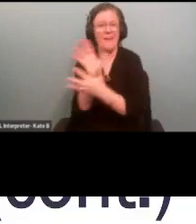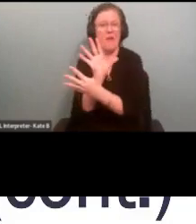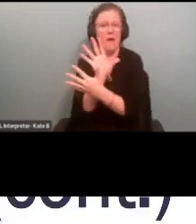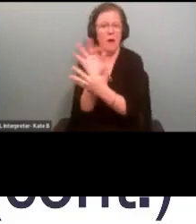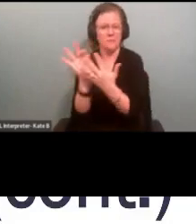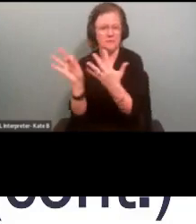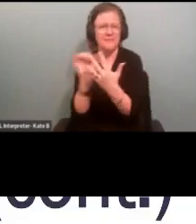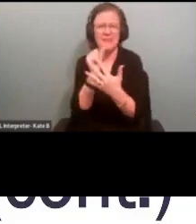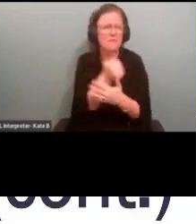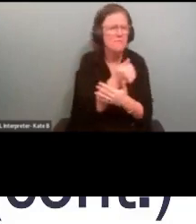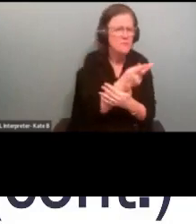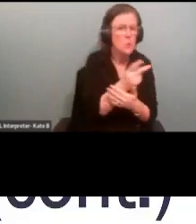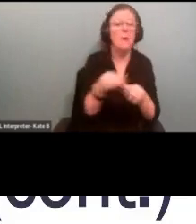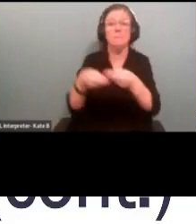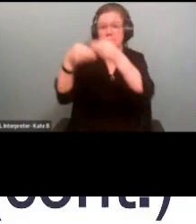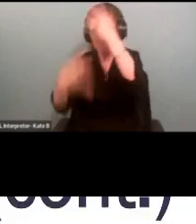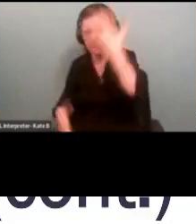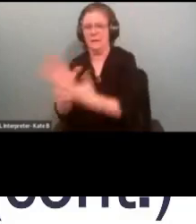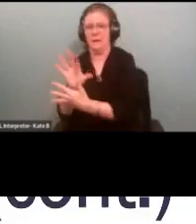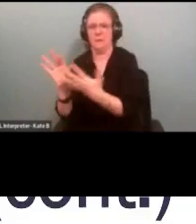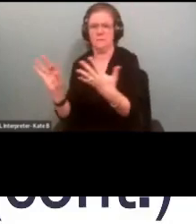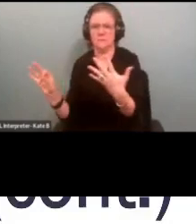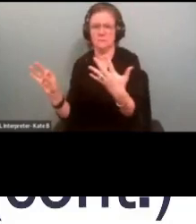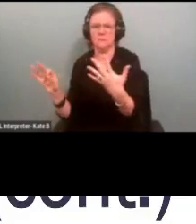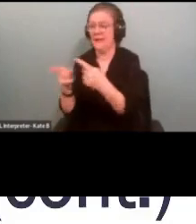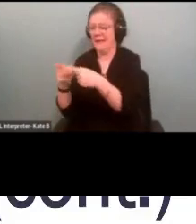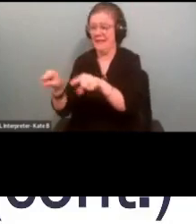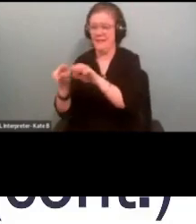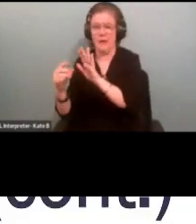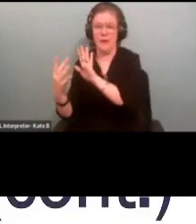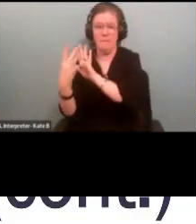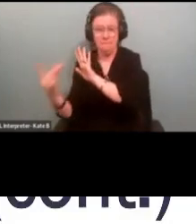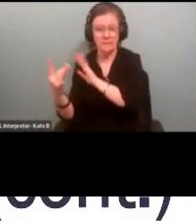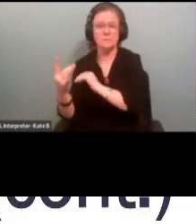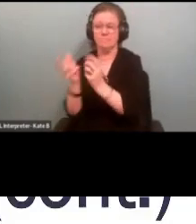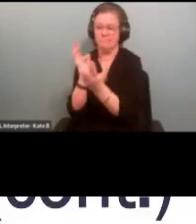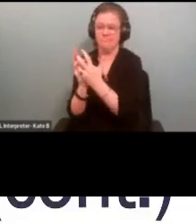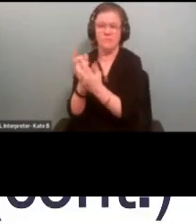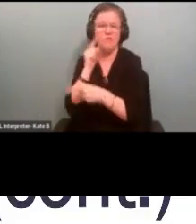choose from, and that they're able to choose options that they believe will be a good fit for